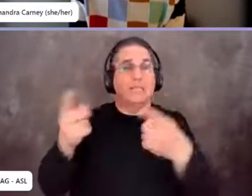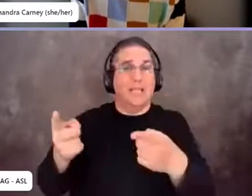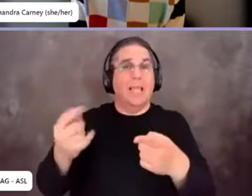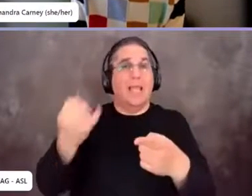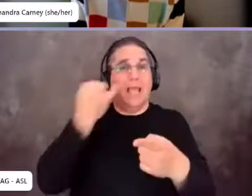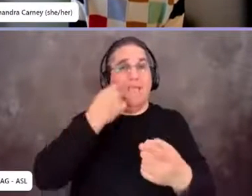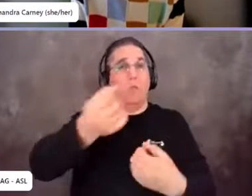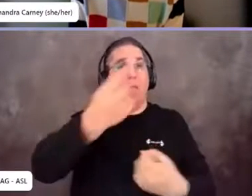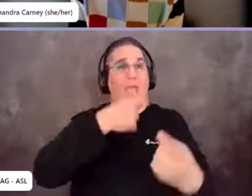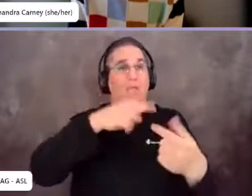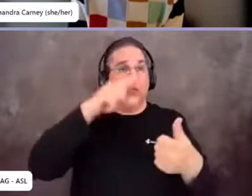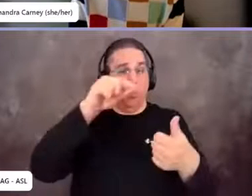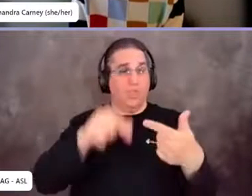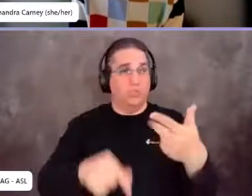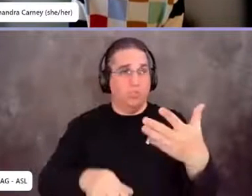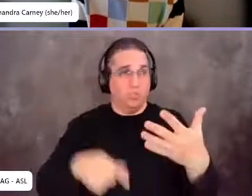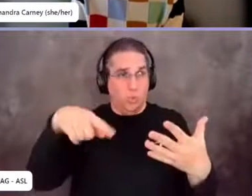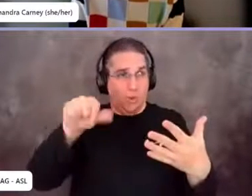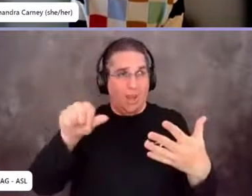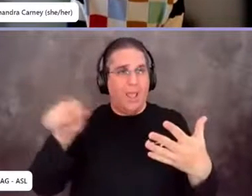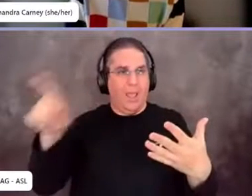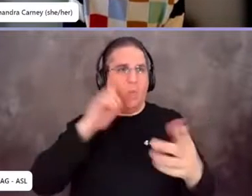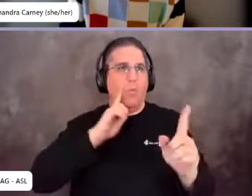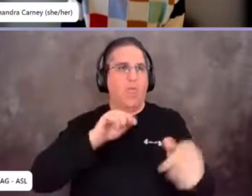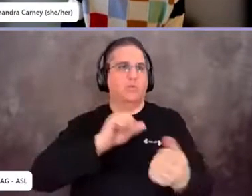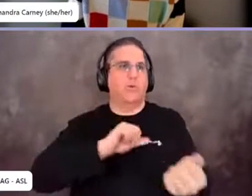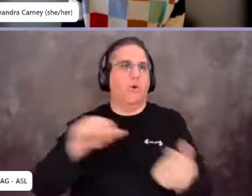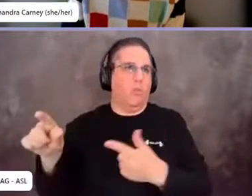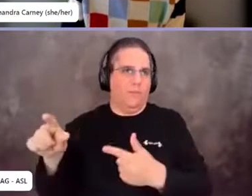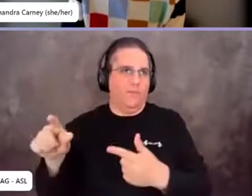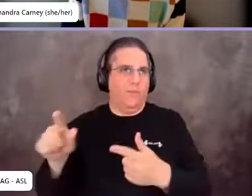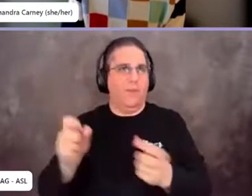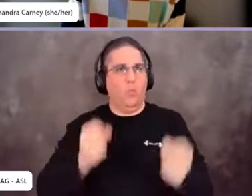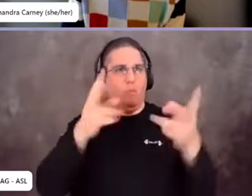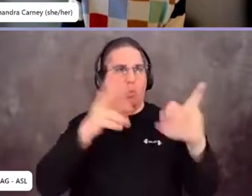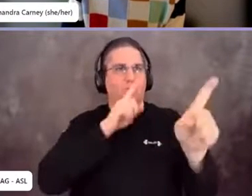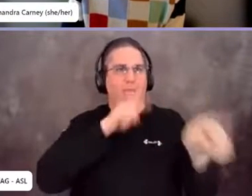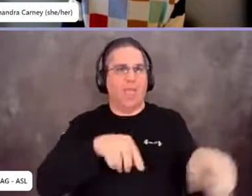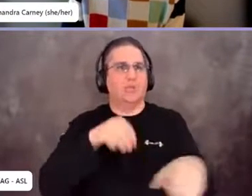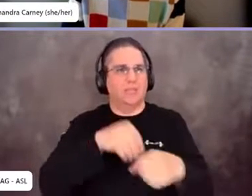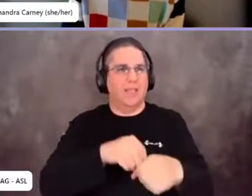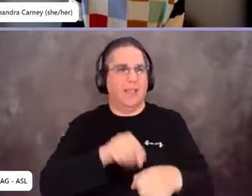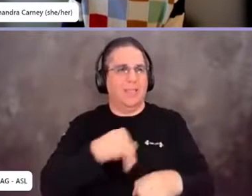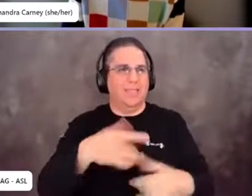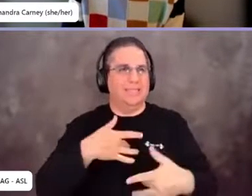quick for our audience. This panel has agreed to answer all of the questions that have been asked